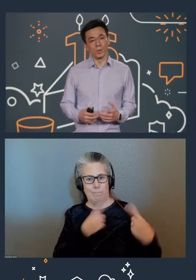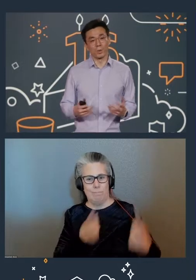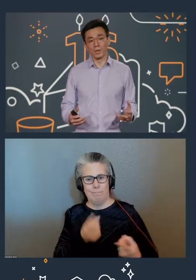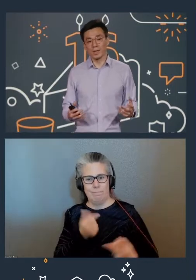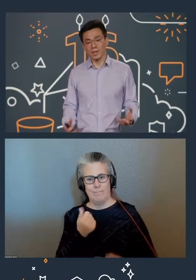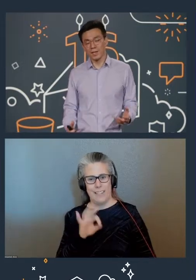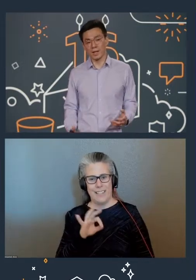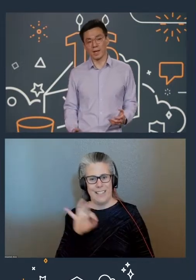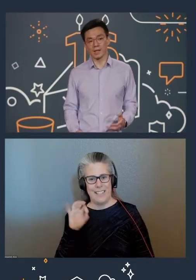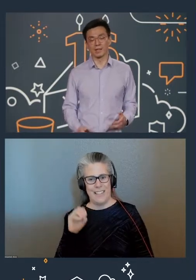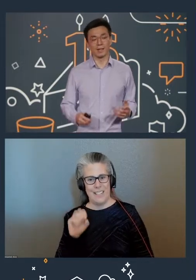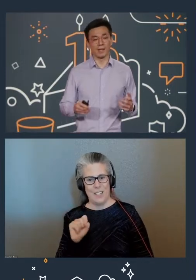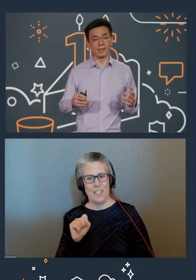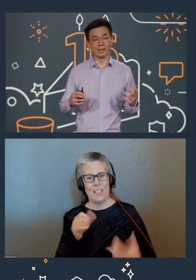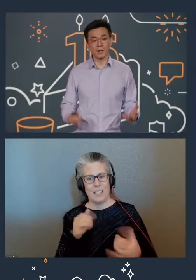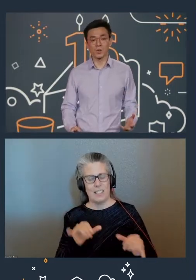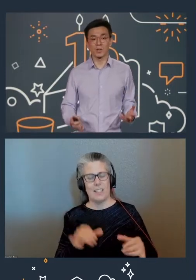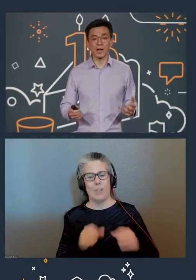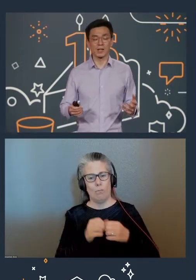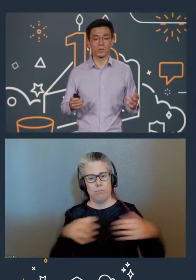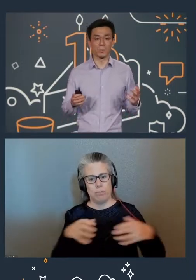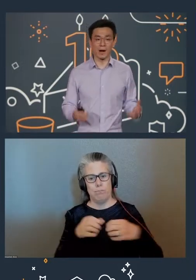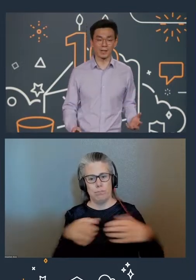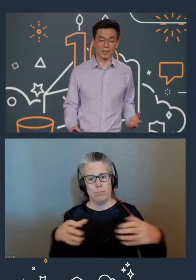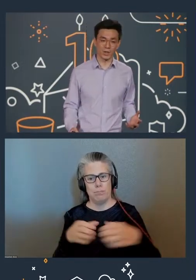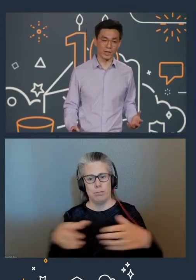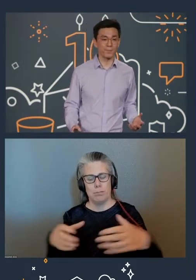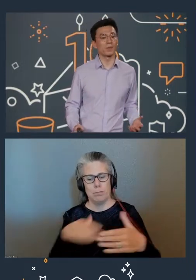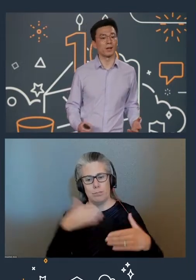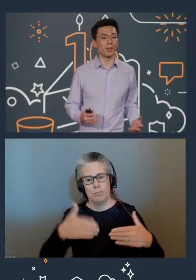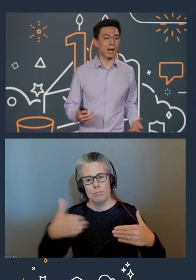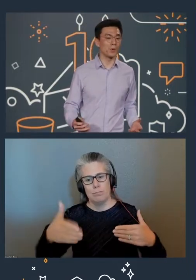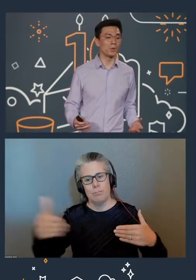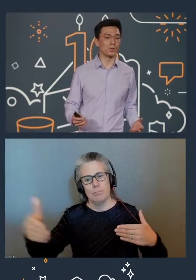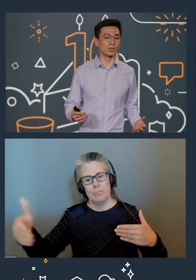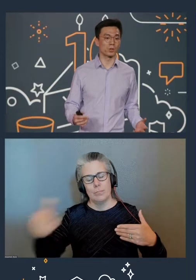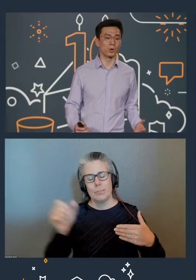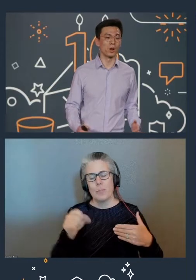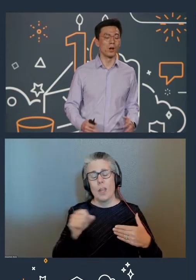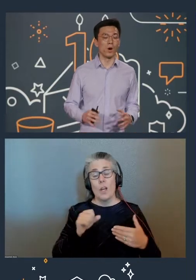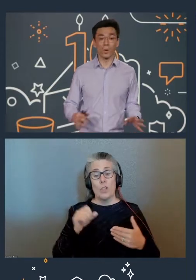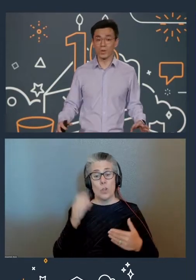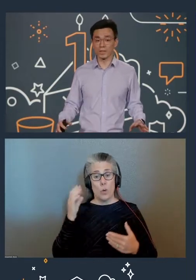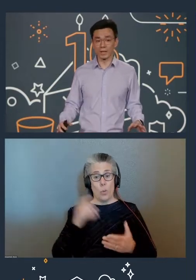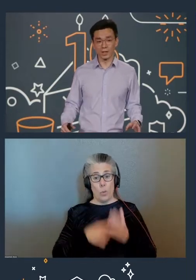What we really need is a centralized repository that allow you to store all your data,